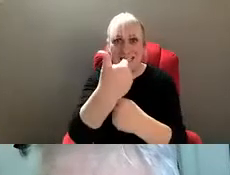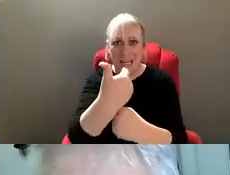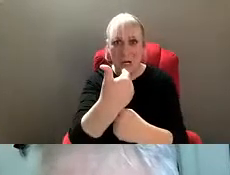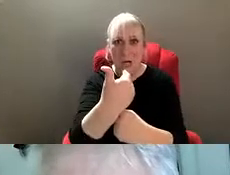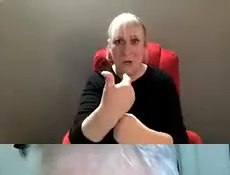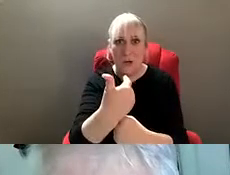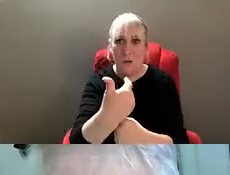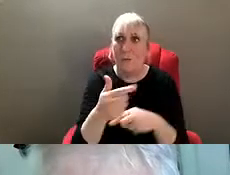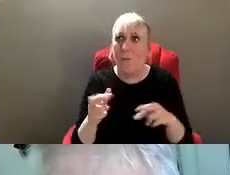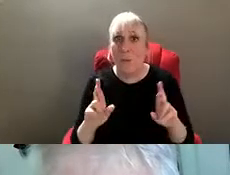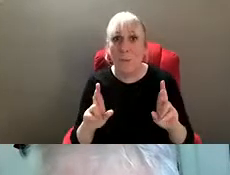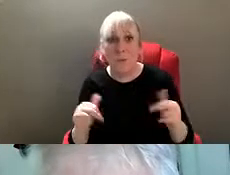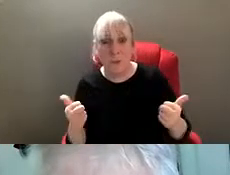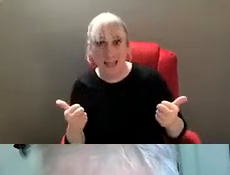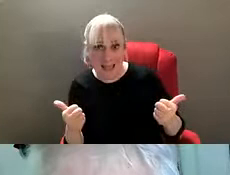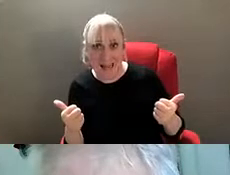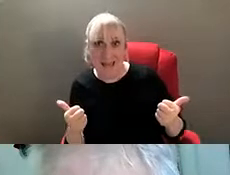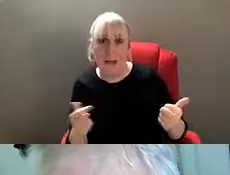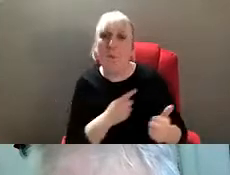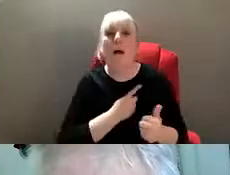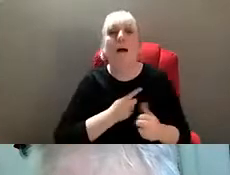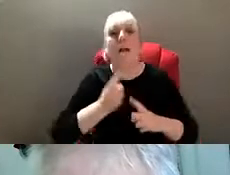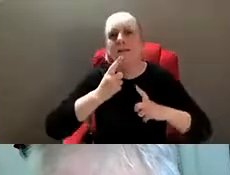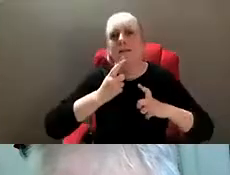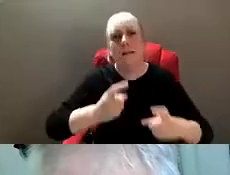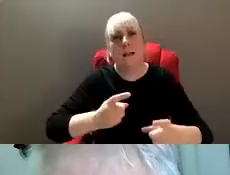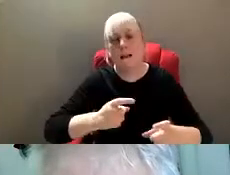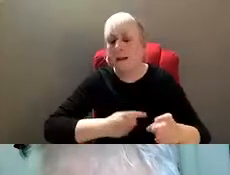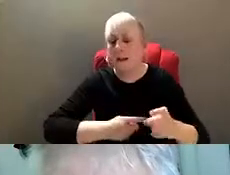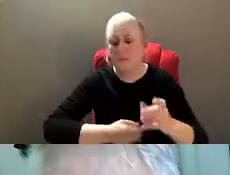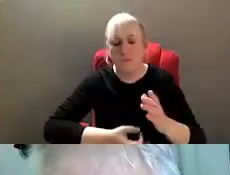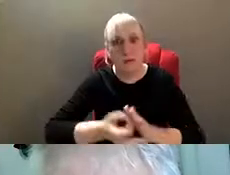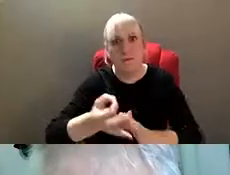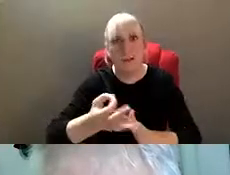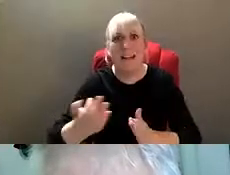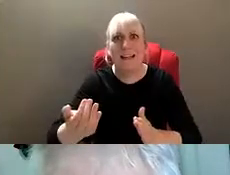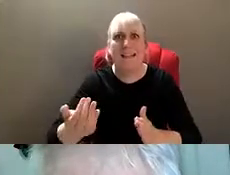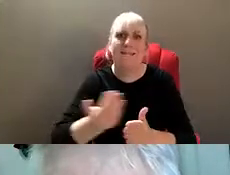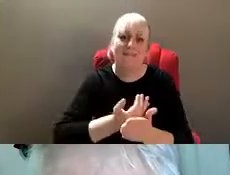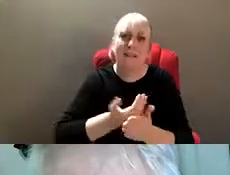that was that's okay i'm still recovering from covered um so please bear with me um